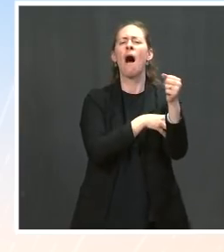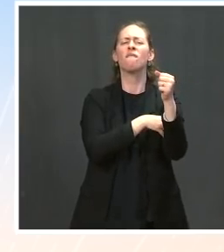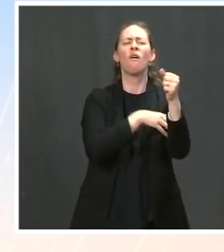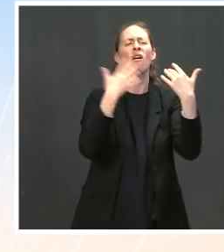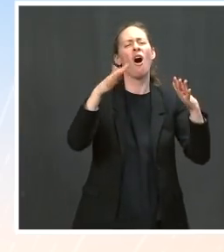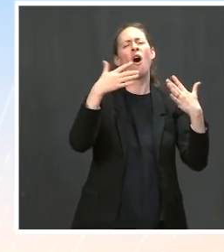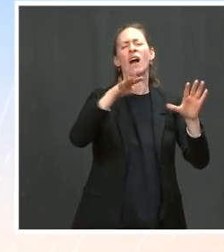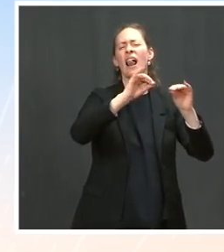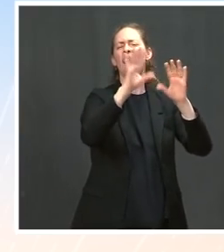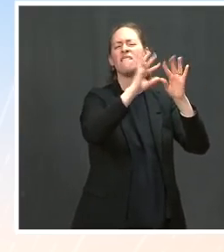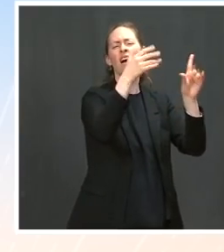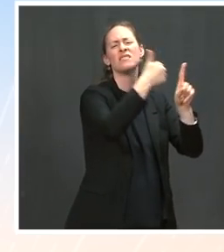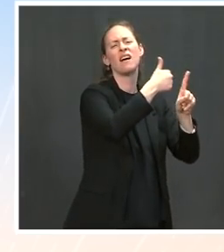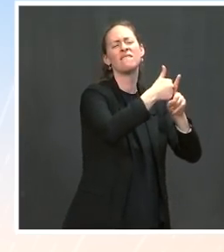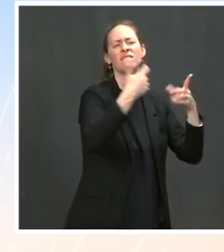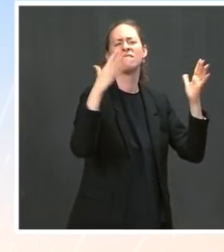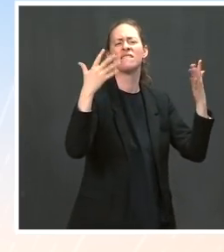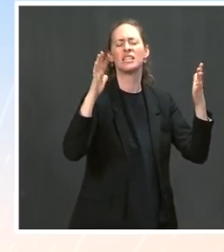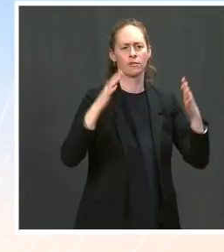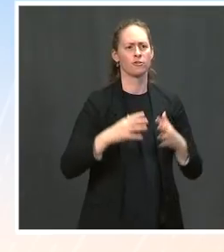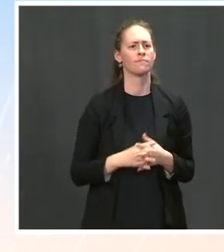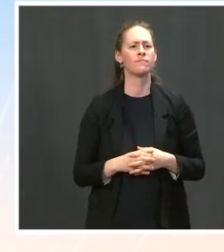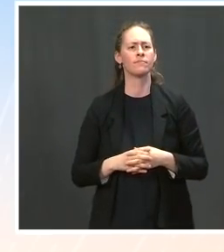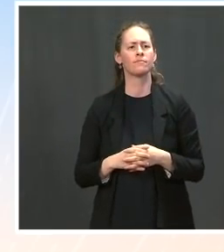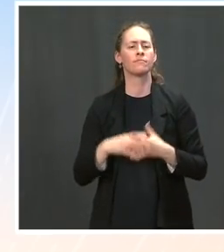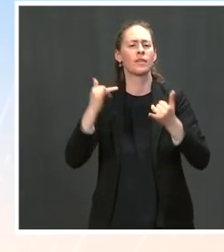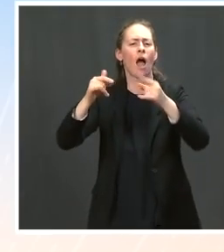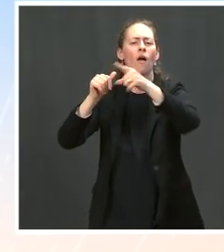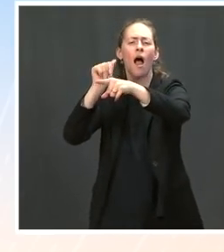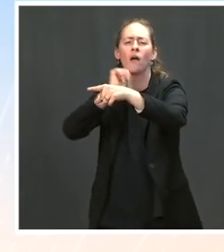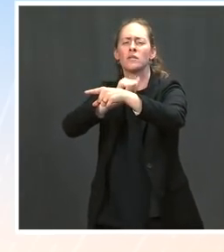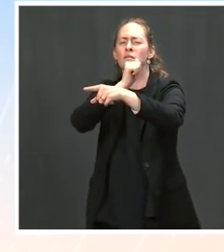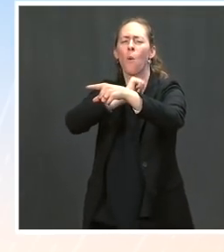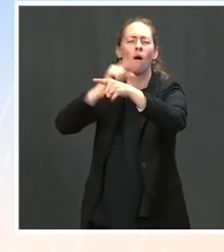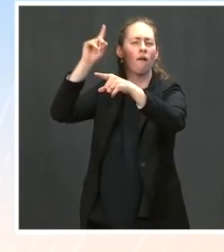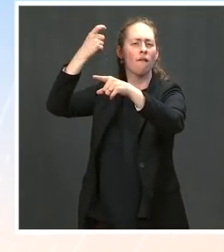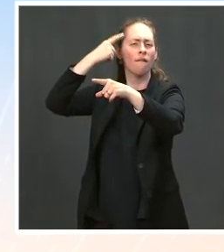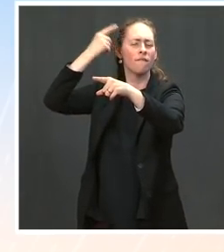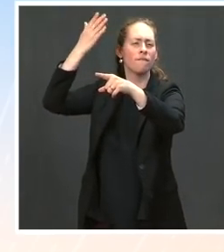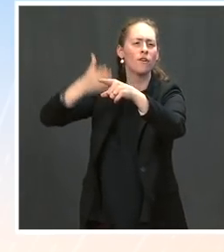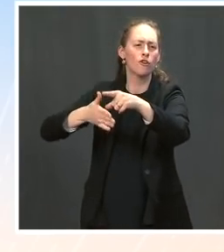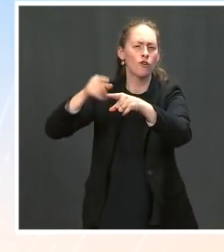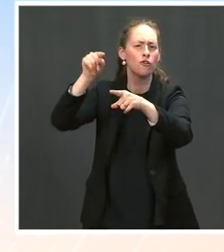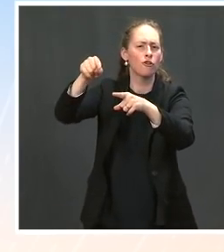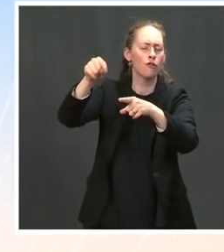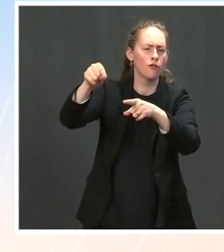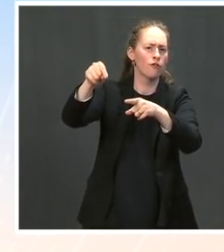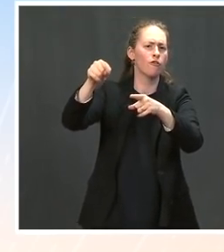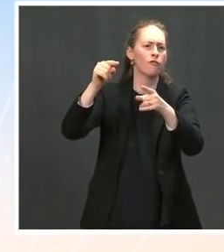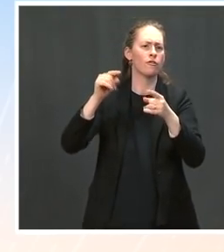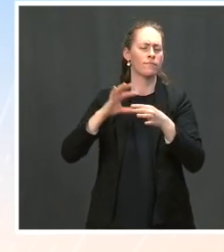The Press: The Arizona governor, he lifted the mask mandate on all public schools in that state. I wonder what the White House makes of that.